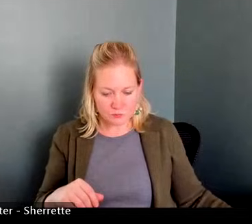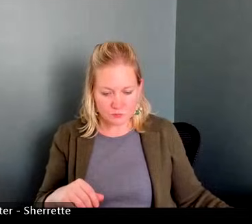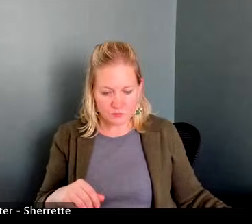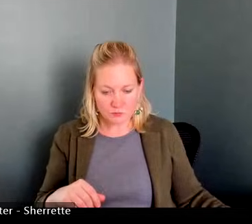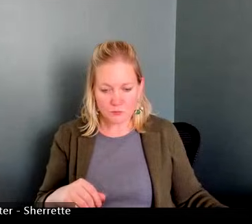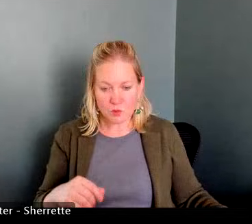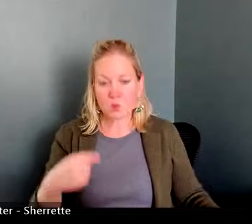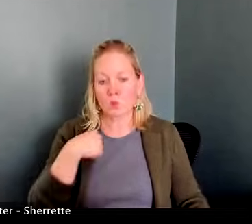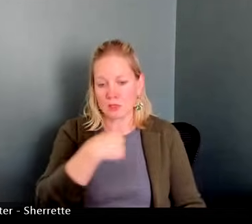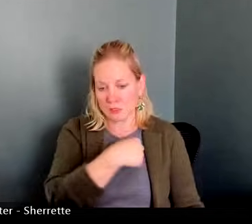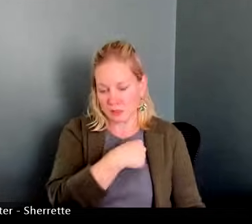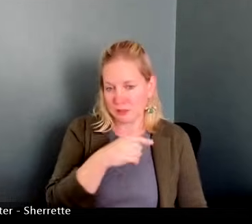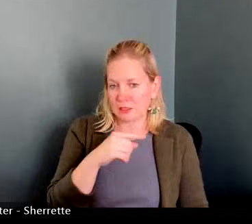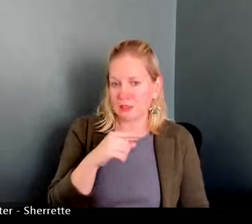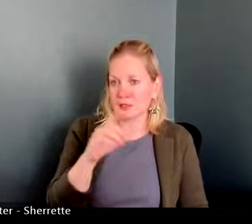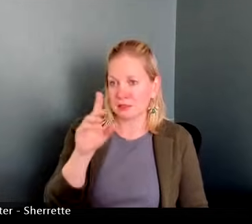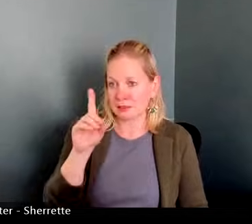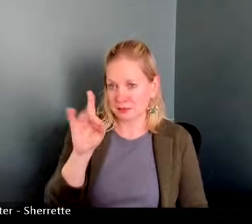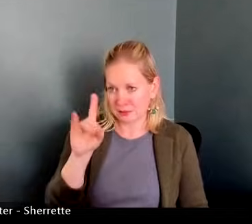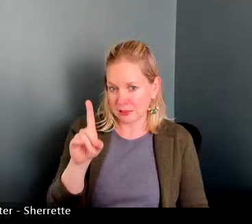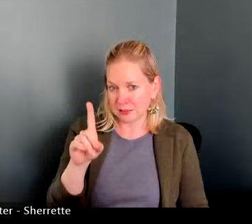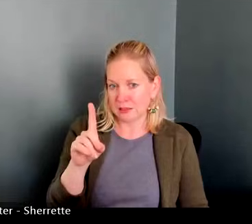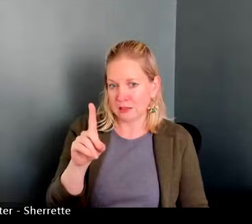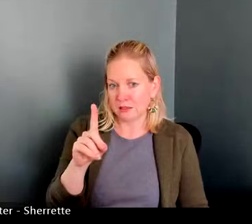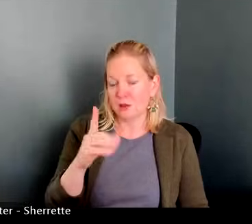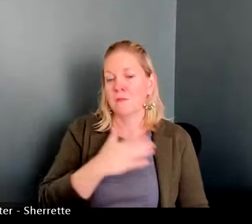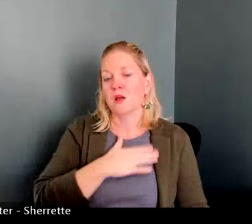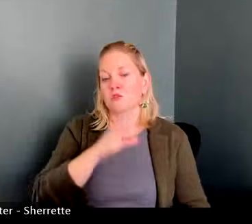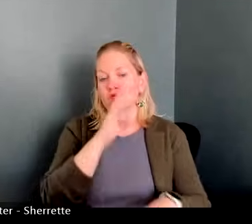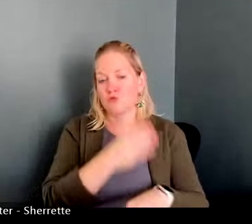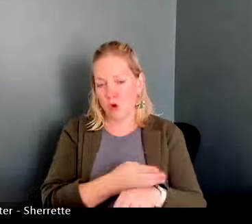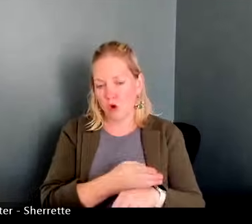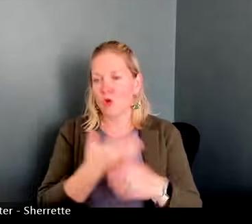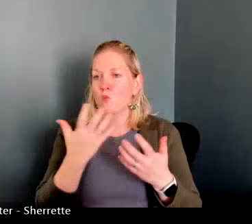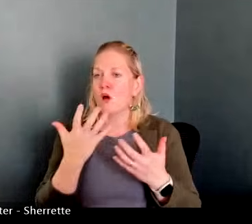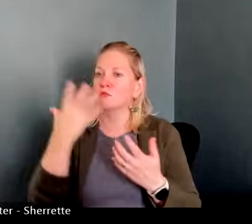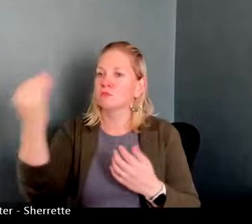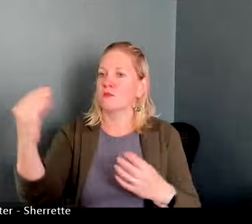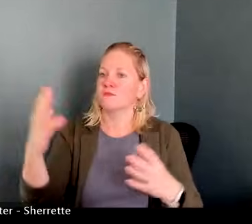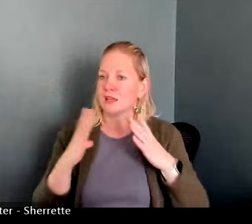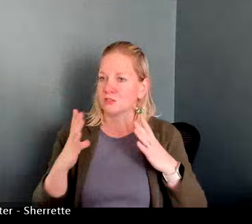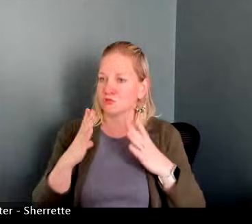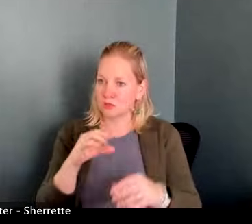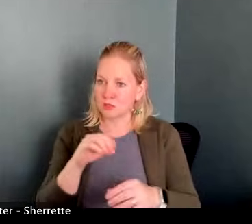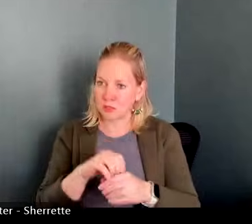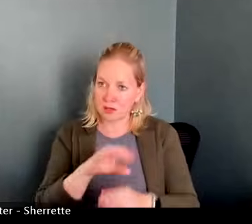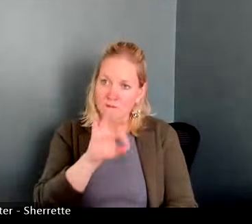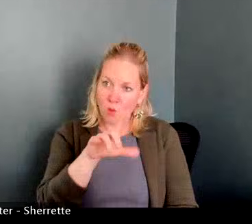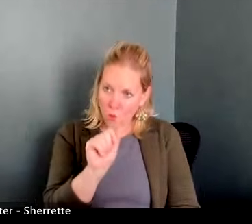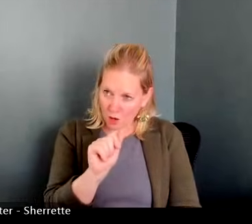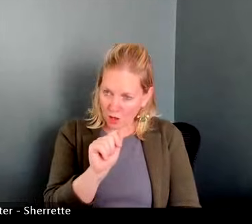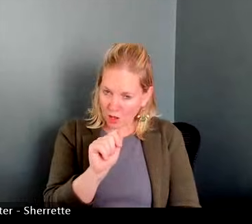in -- or my daughter tried to go to vacation in Florida, got stuck in -- went into a crisis,